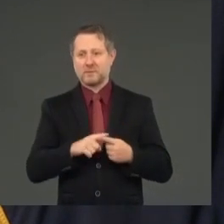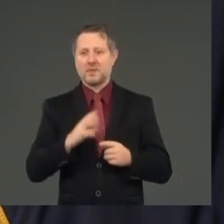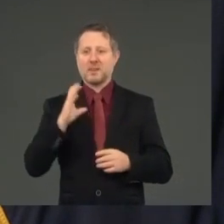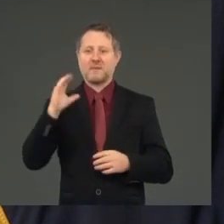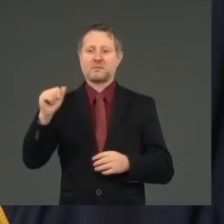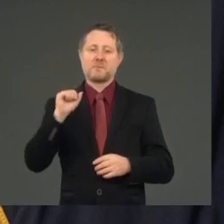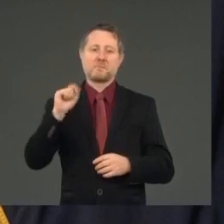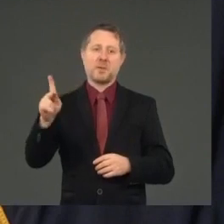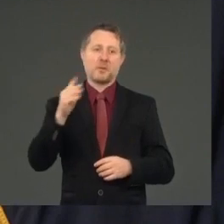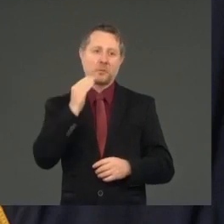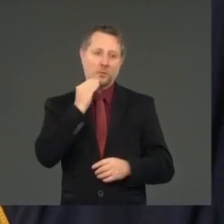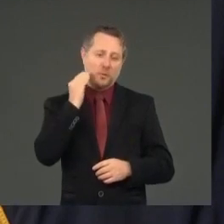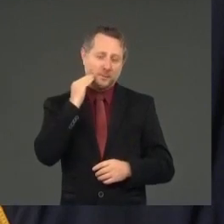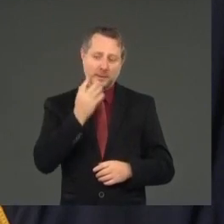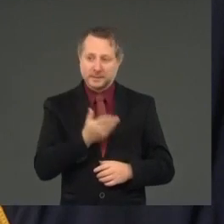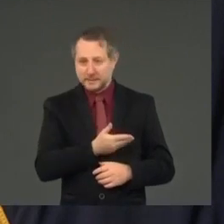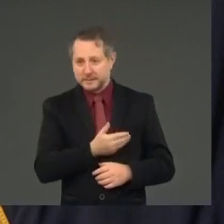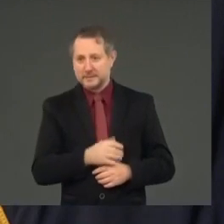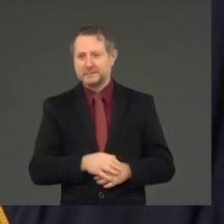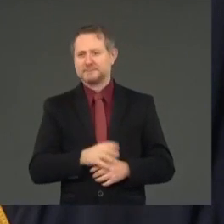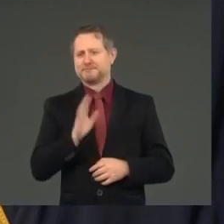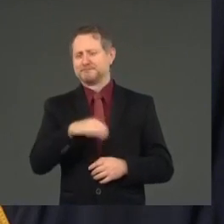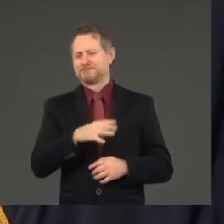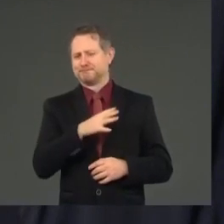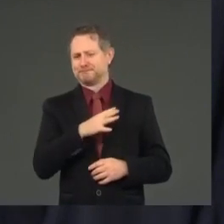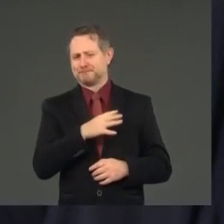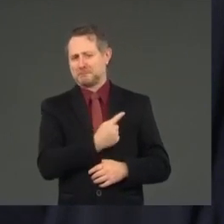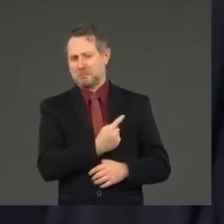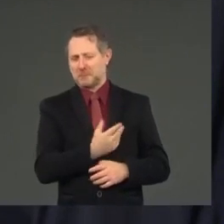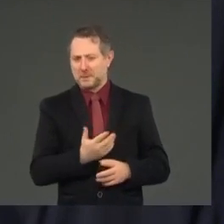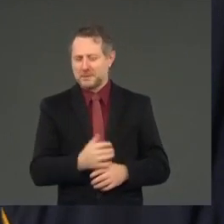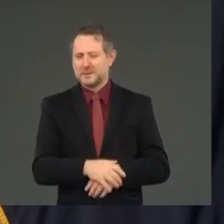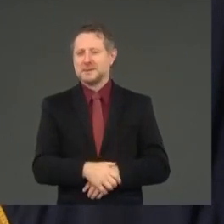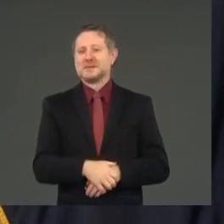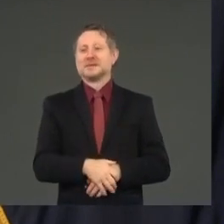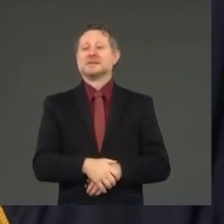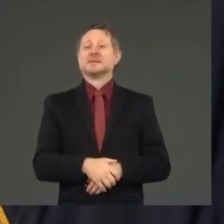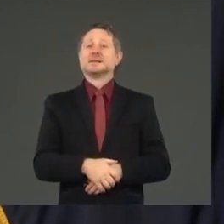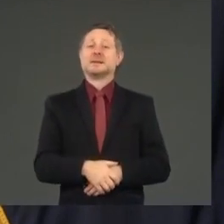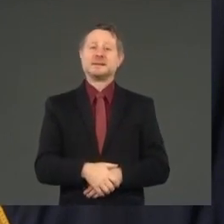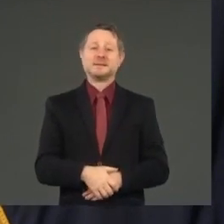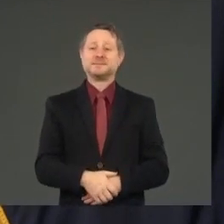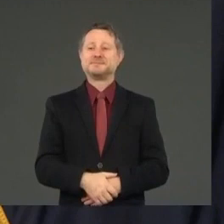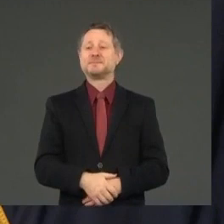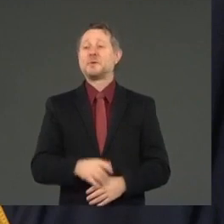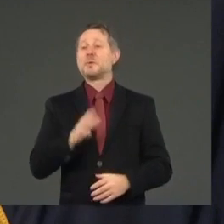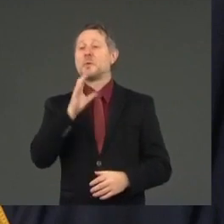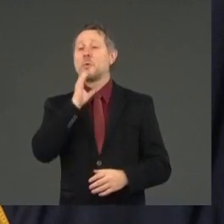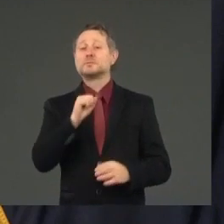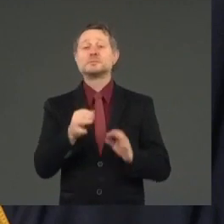WE'RE A LITTLE SAD TODAY, MARIAH AND I, BECAUSE THE BOYFRIEND HAS LEFT THE PREMISES, RETURNED TO